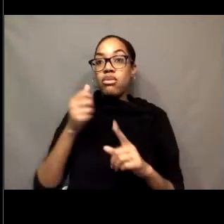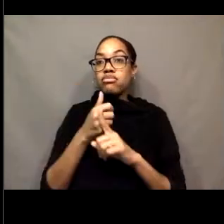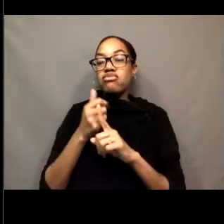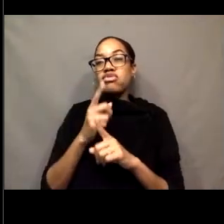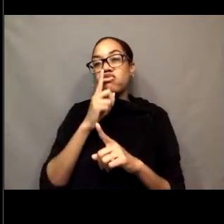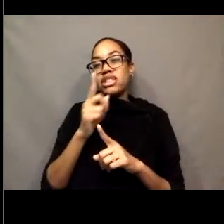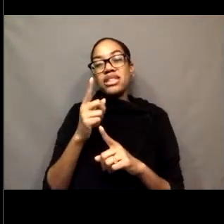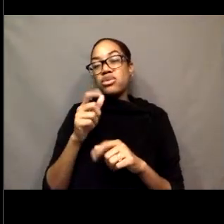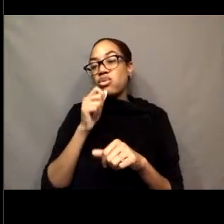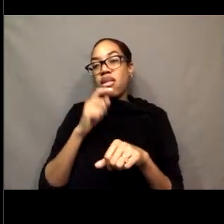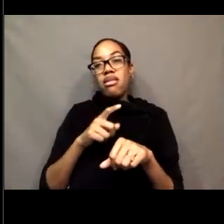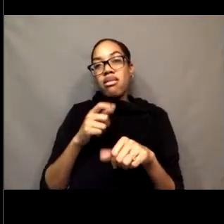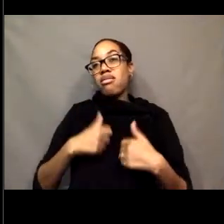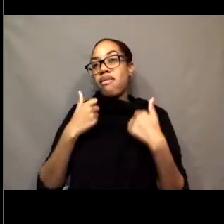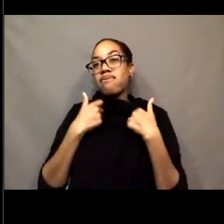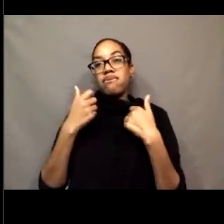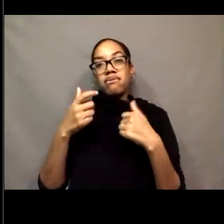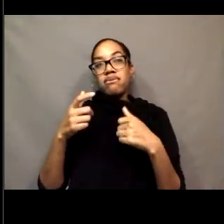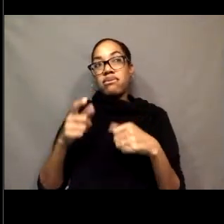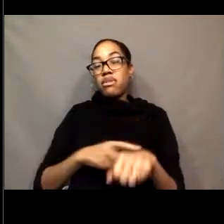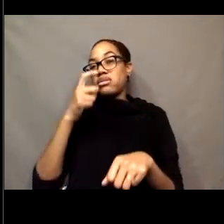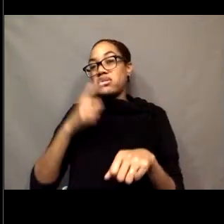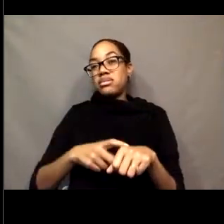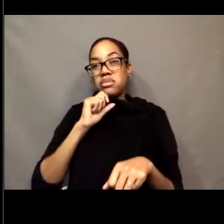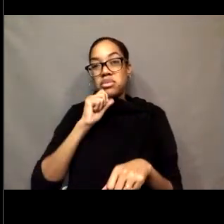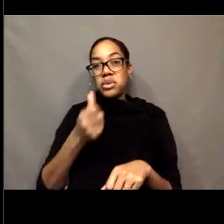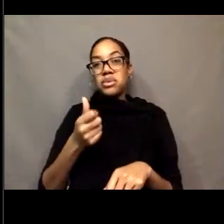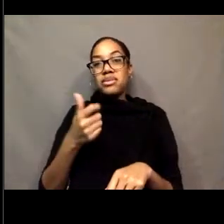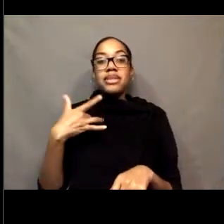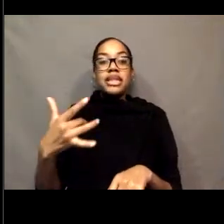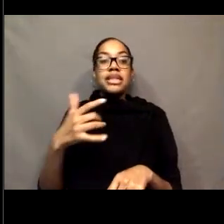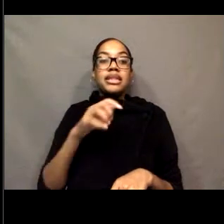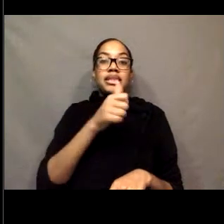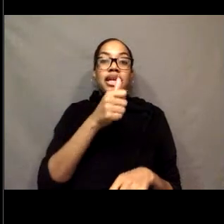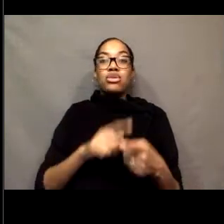They seem to live somewhere in the 10 to 14 years range.